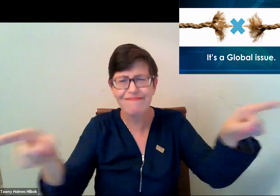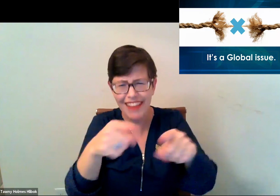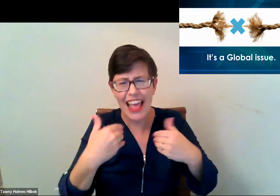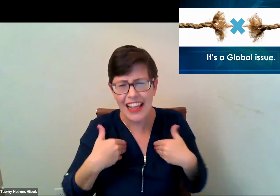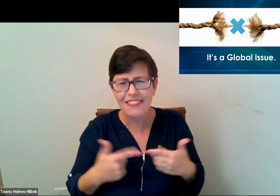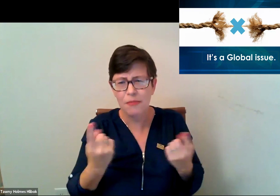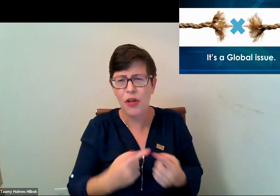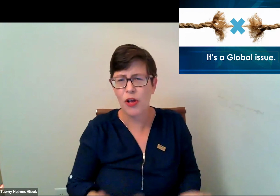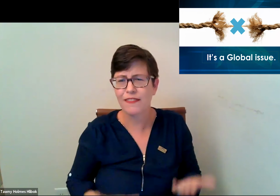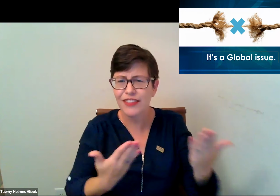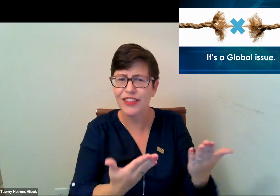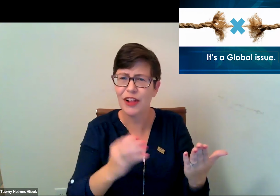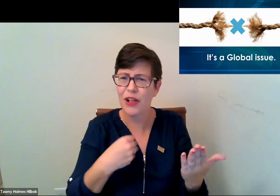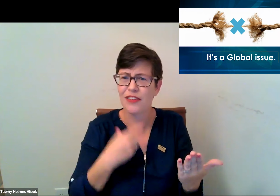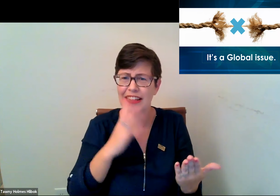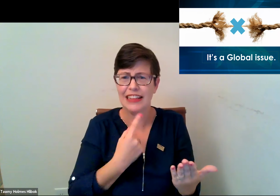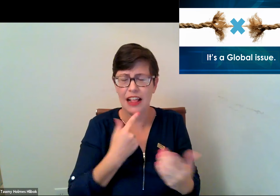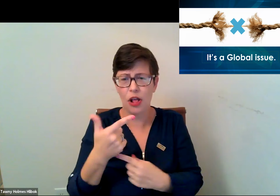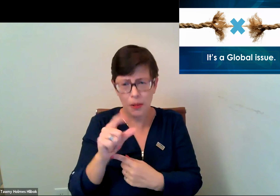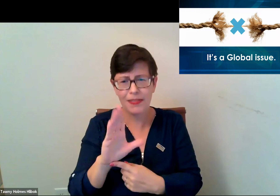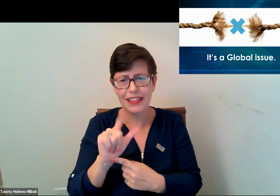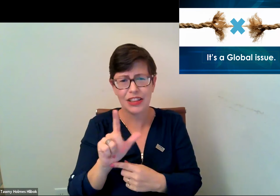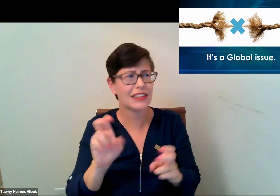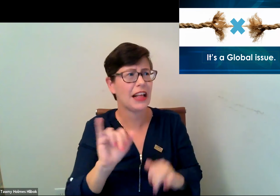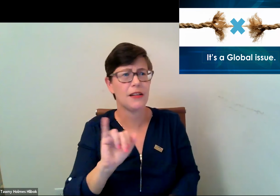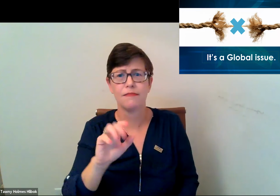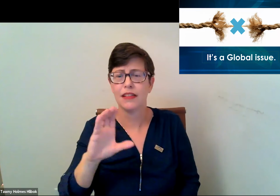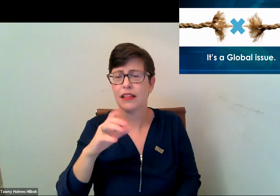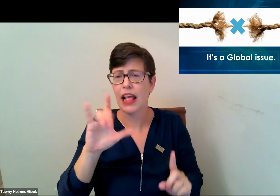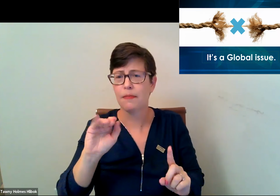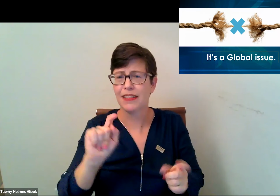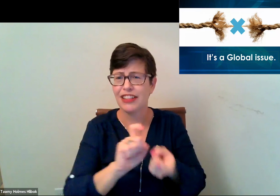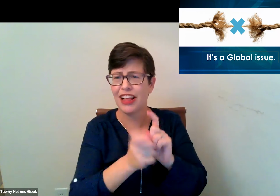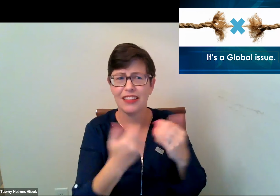different ways of looking at things to the greater public we have so much to offer globally as well.